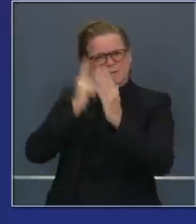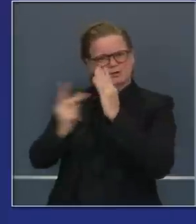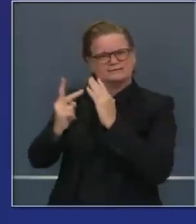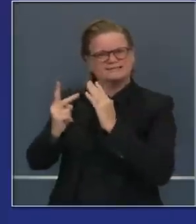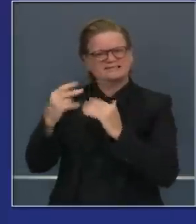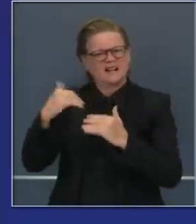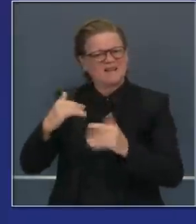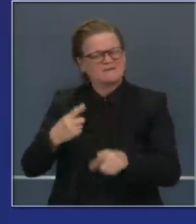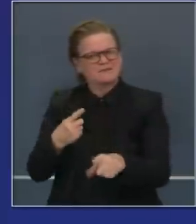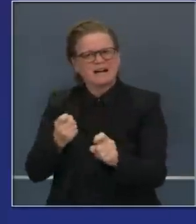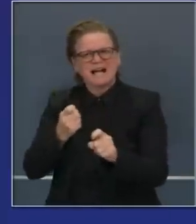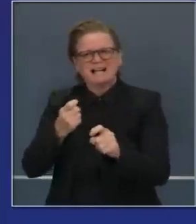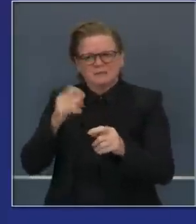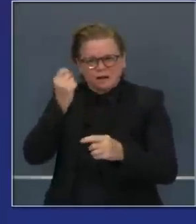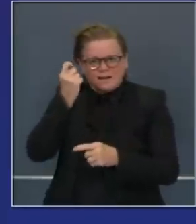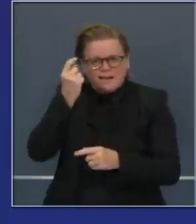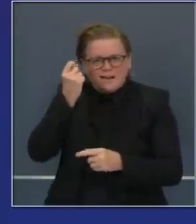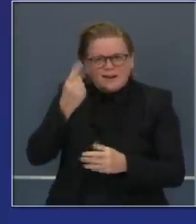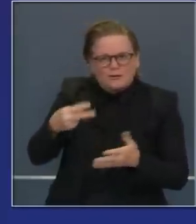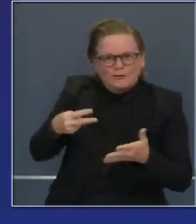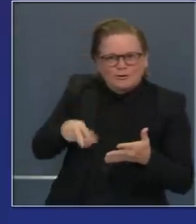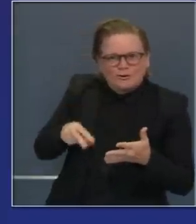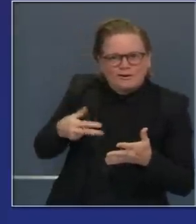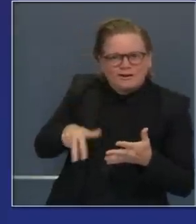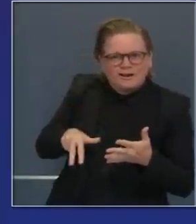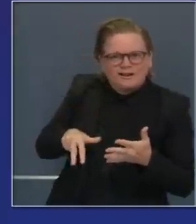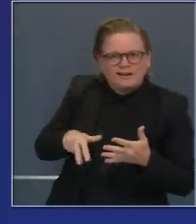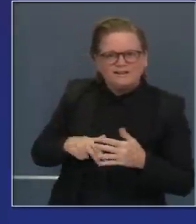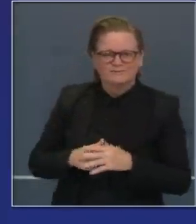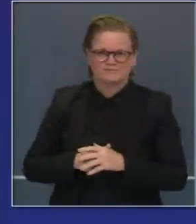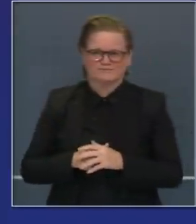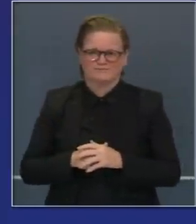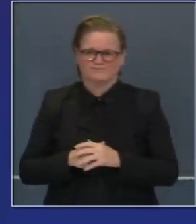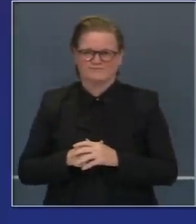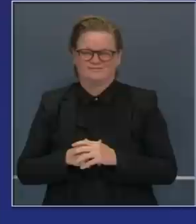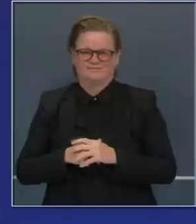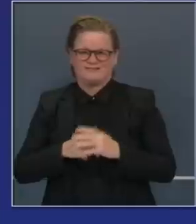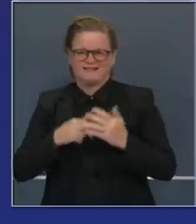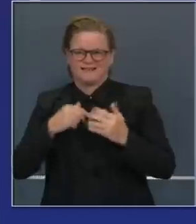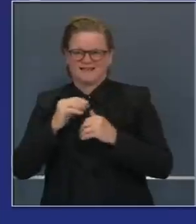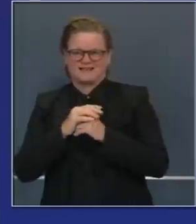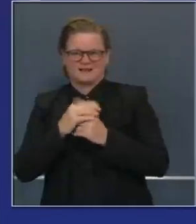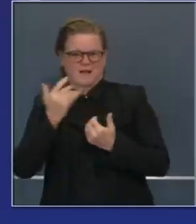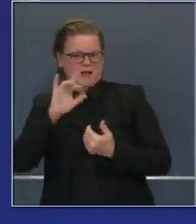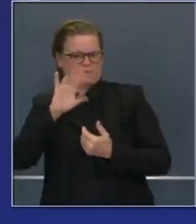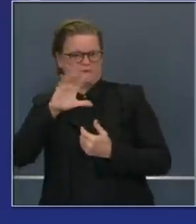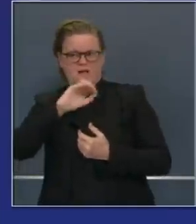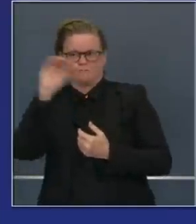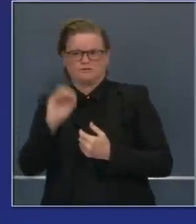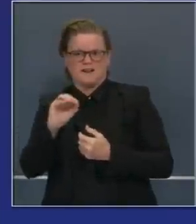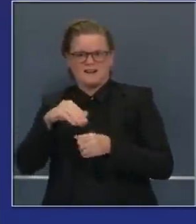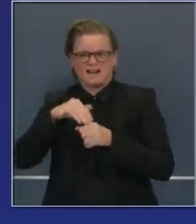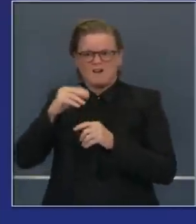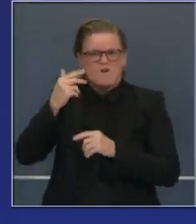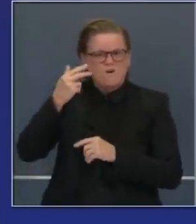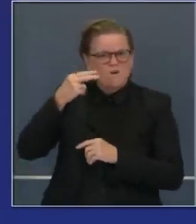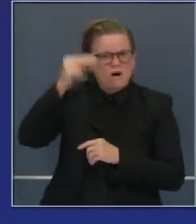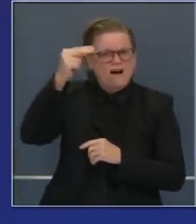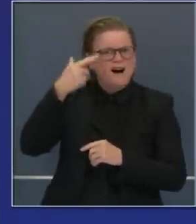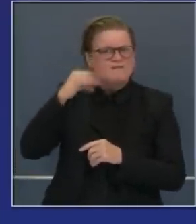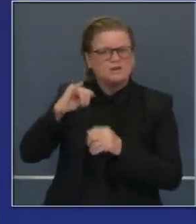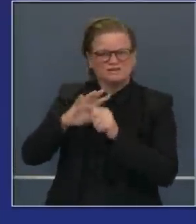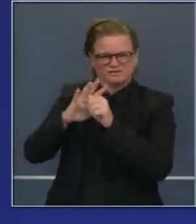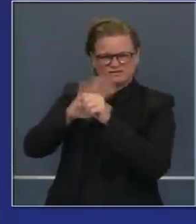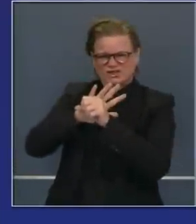HOW QUICKLY WE GO FROM 75%